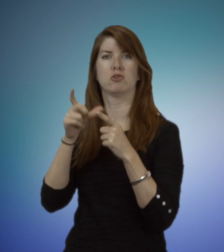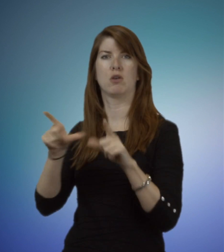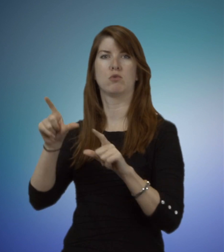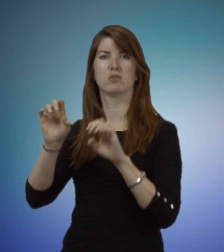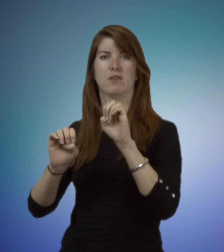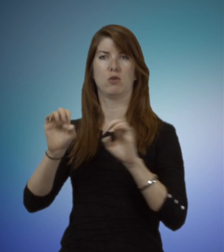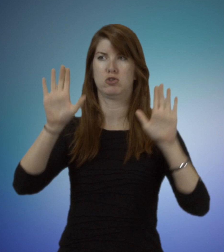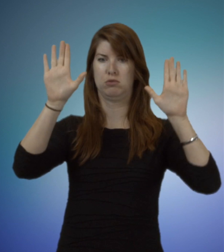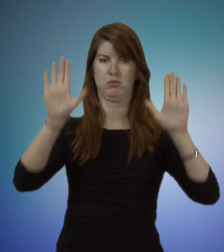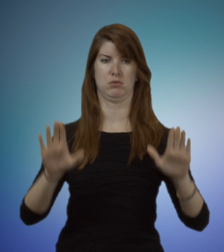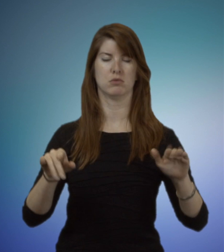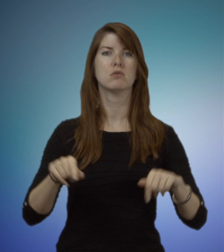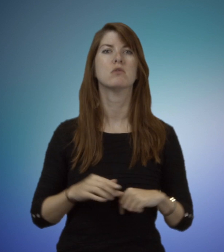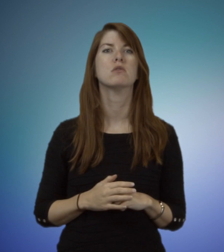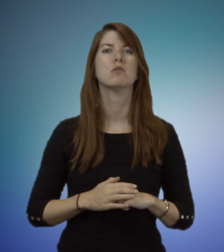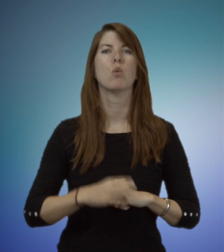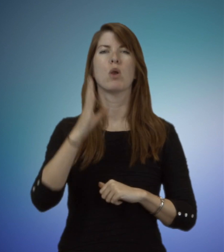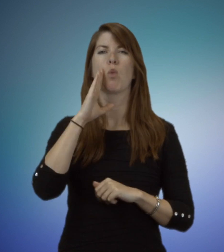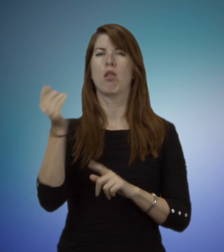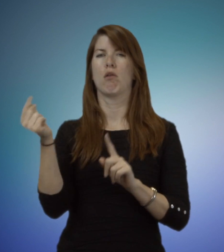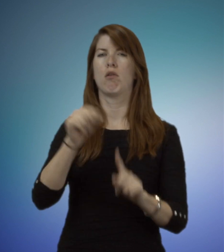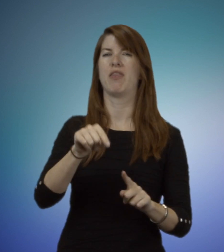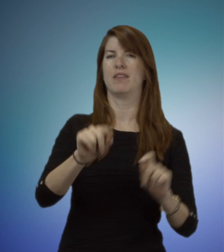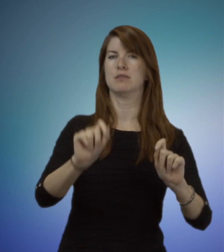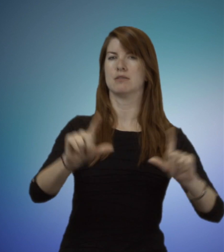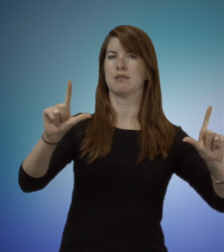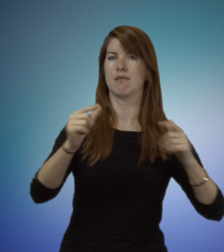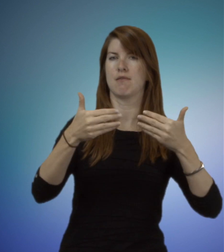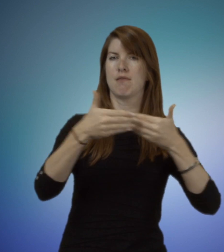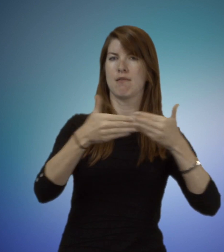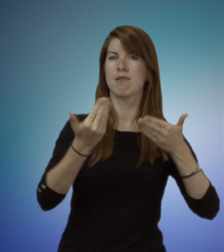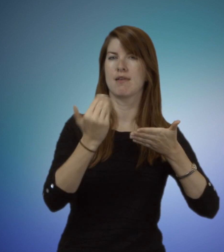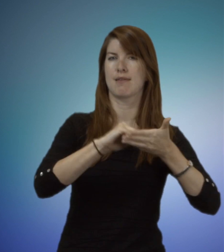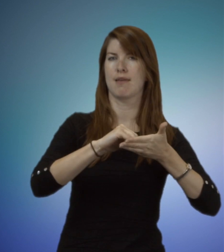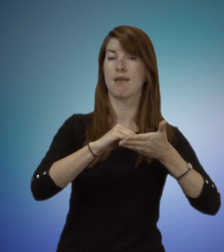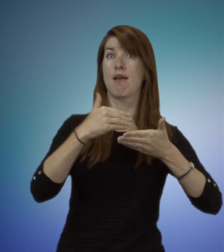I'm going to come back to this slide after going to the next slide in order